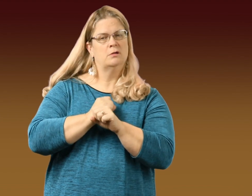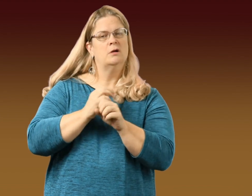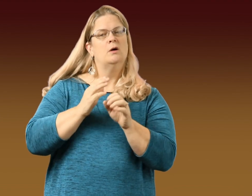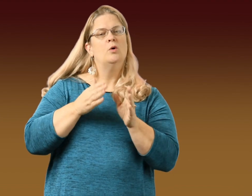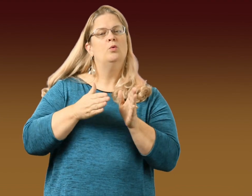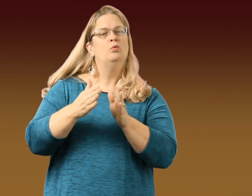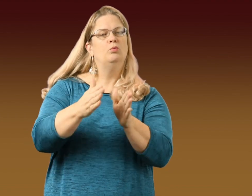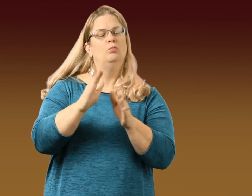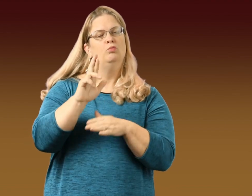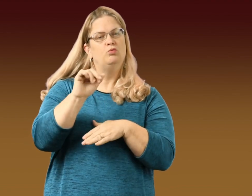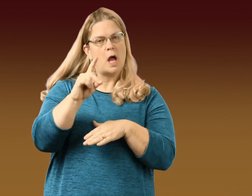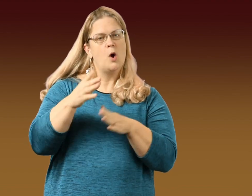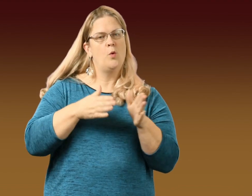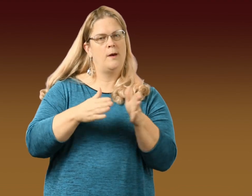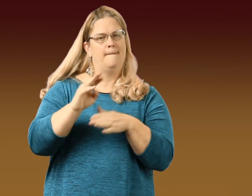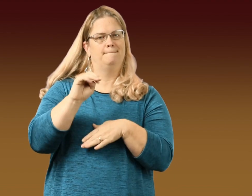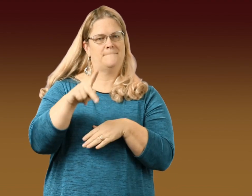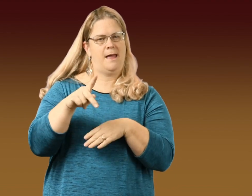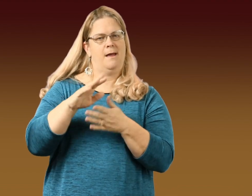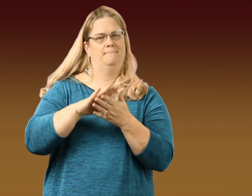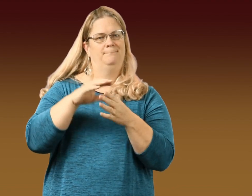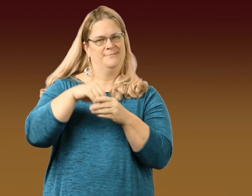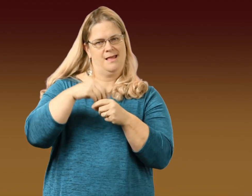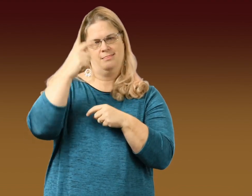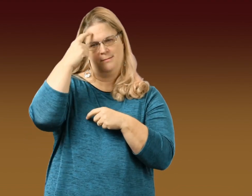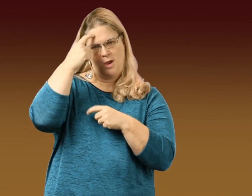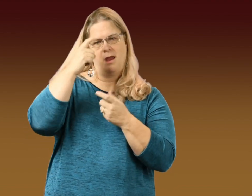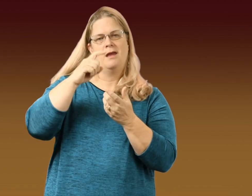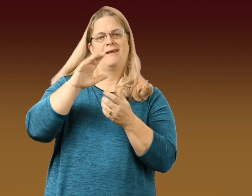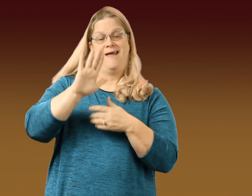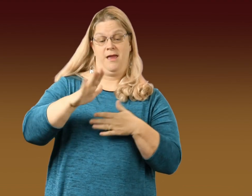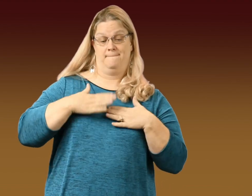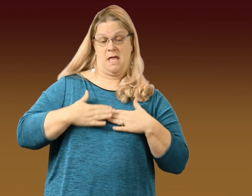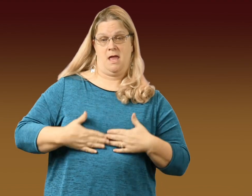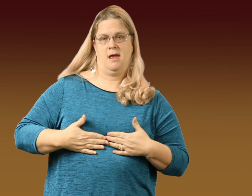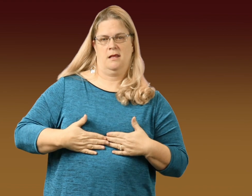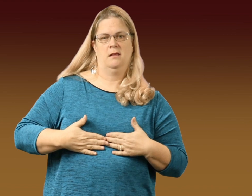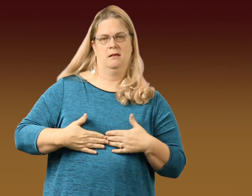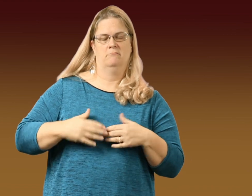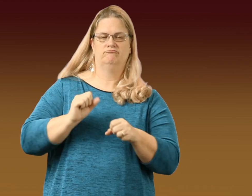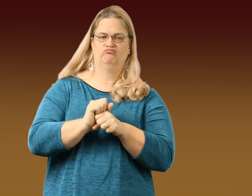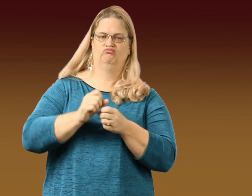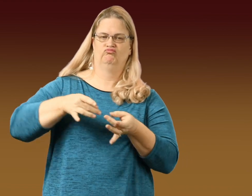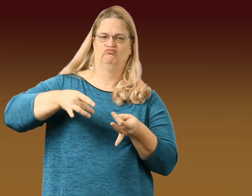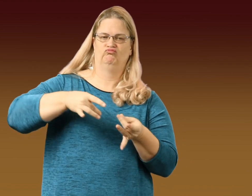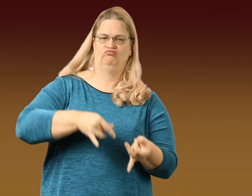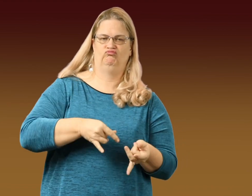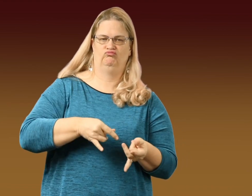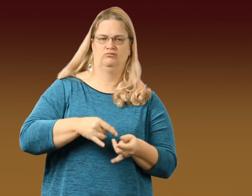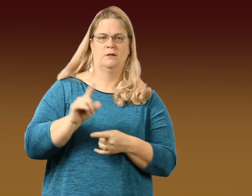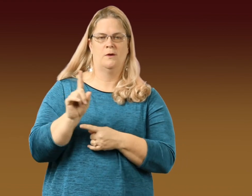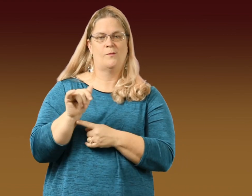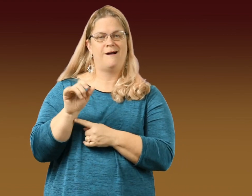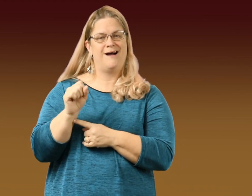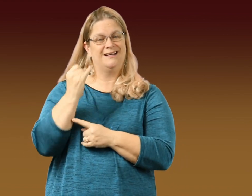If a person feels safe and secure, the road map within their brain and body will work smoothly,